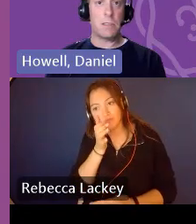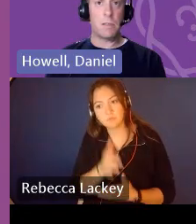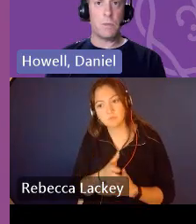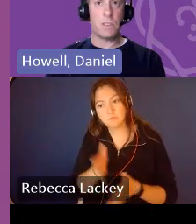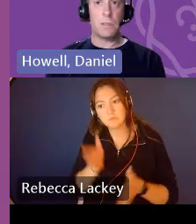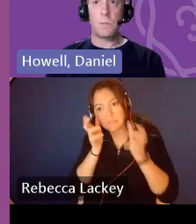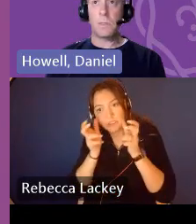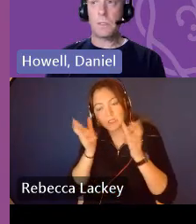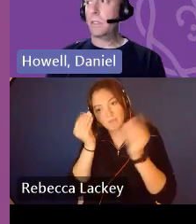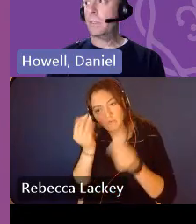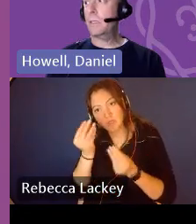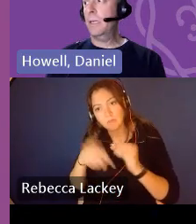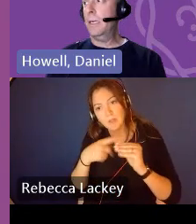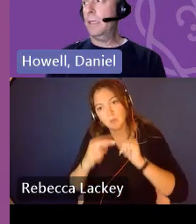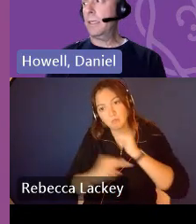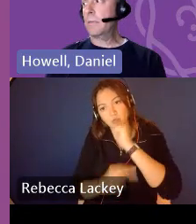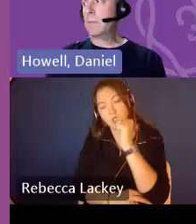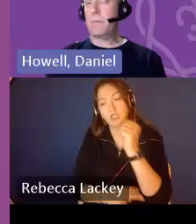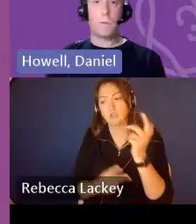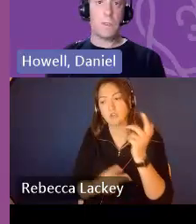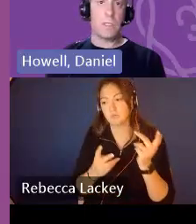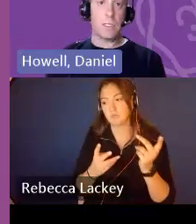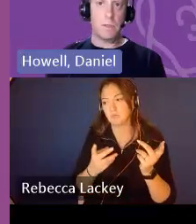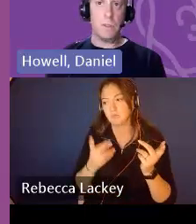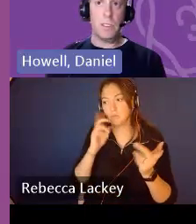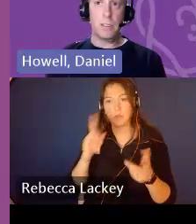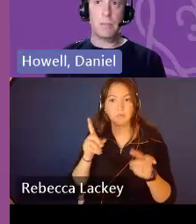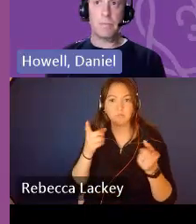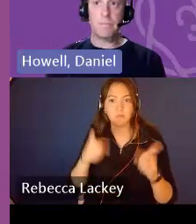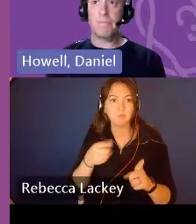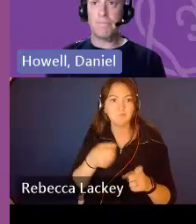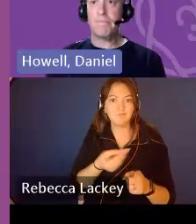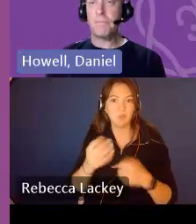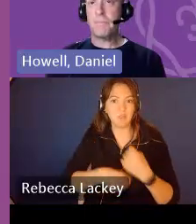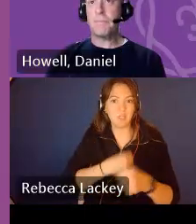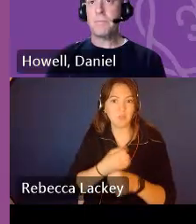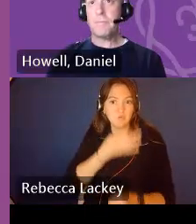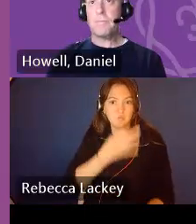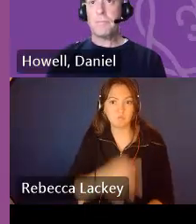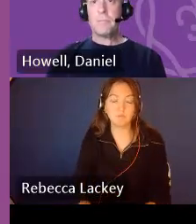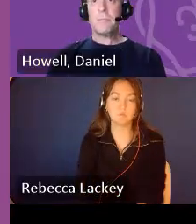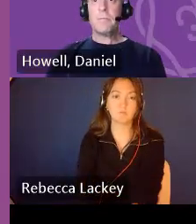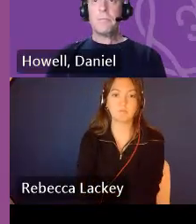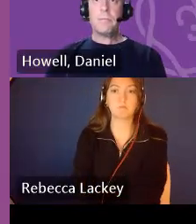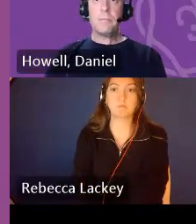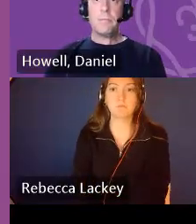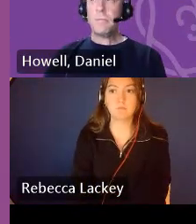information on the bridge and what's going to um come forward in the next few years.